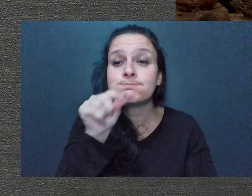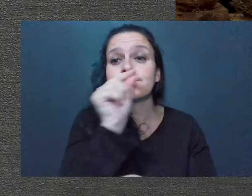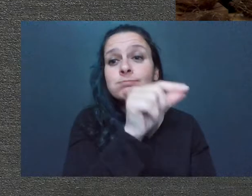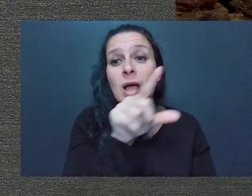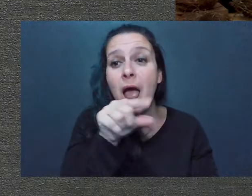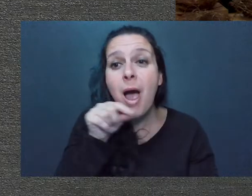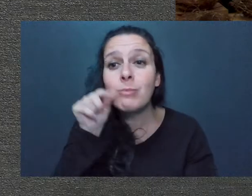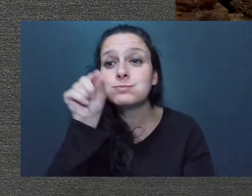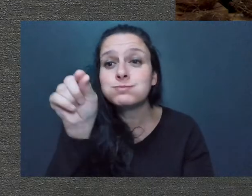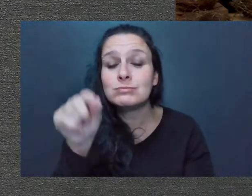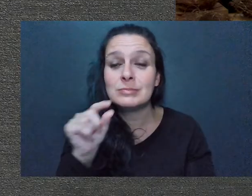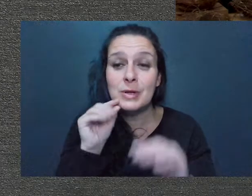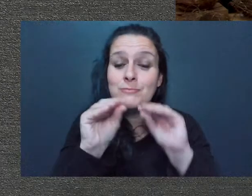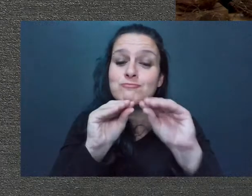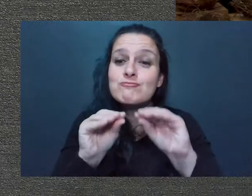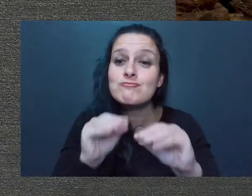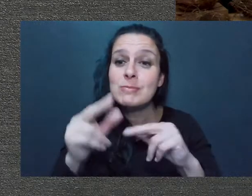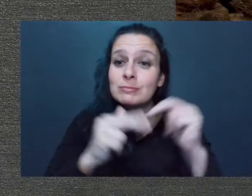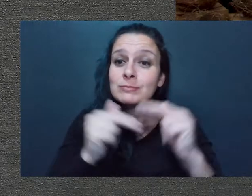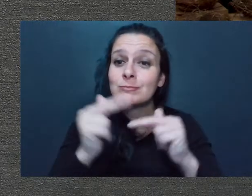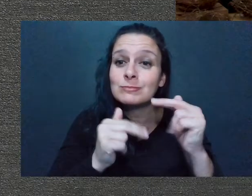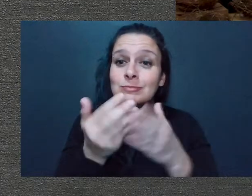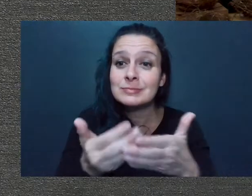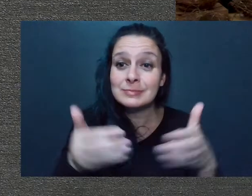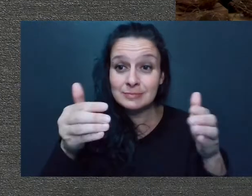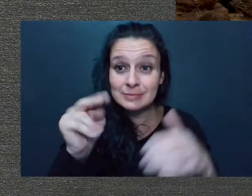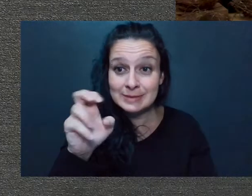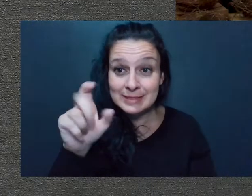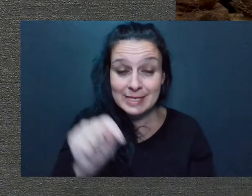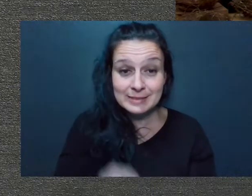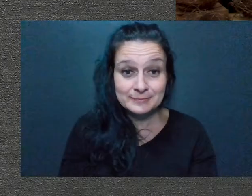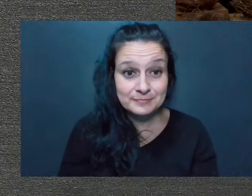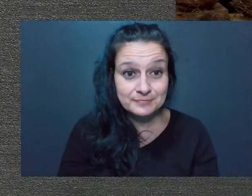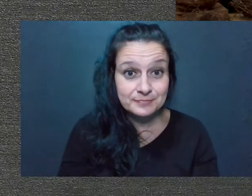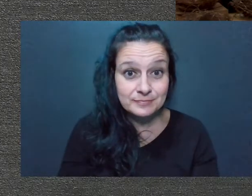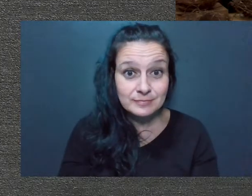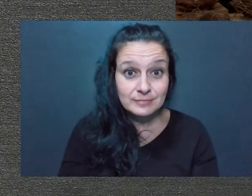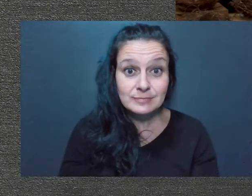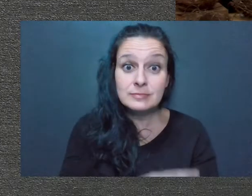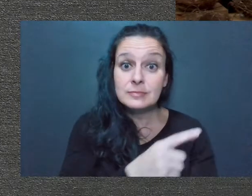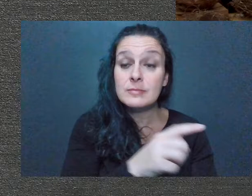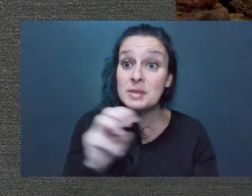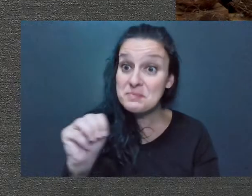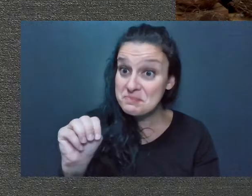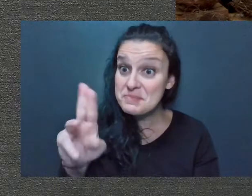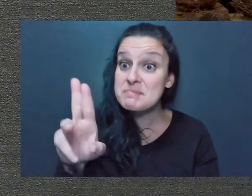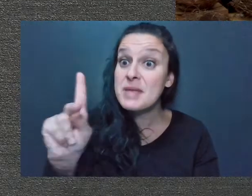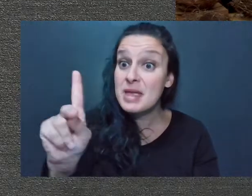and take back to the nest to build their nest. You might see mud.